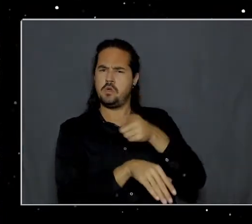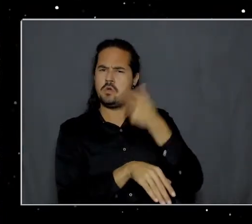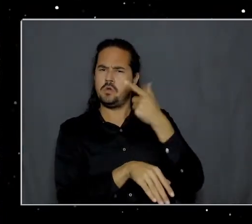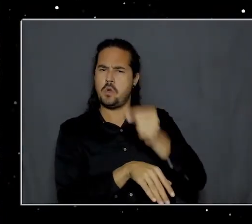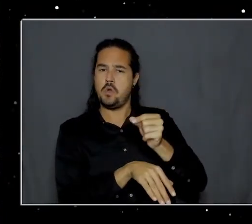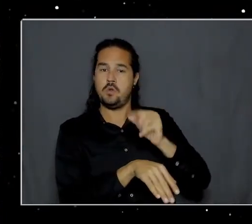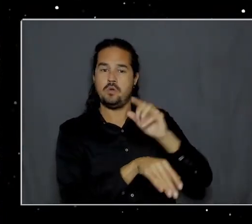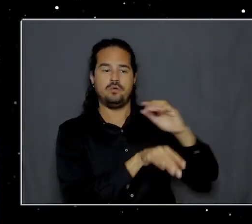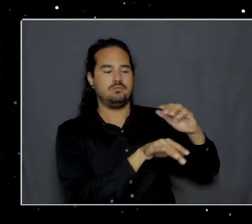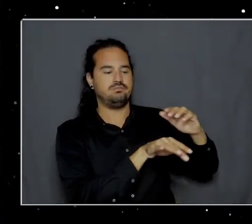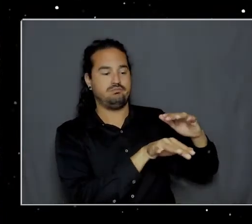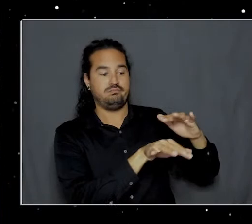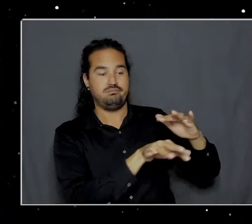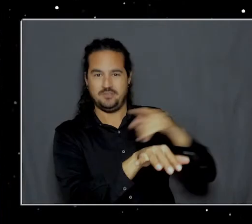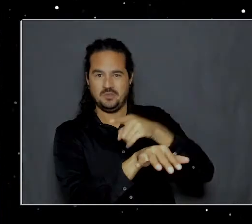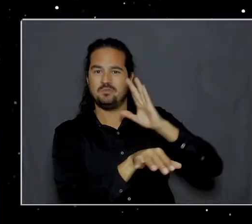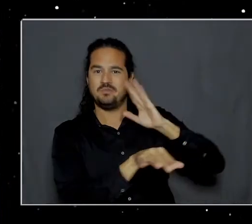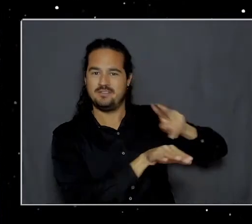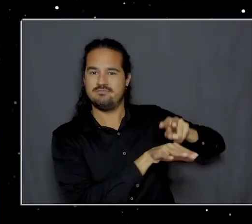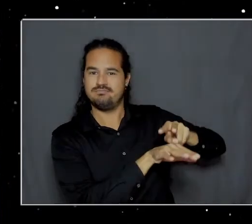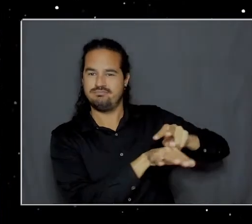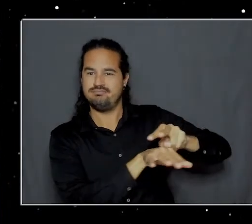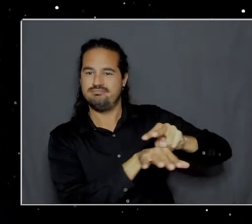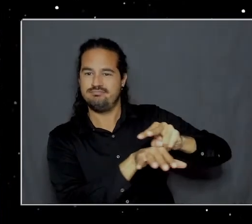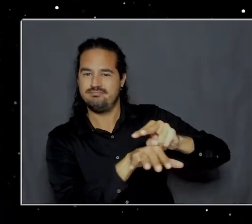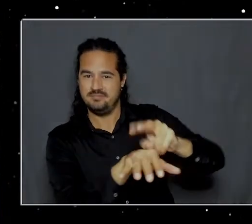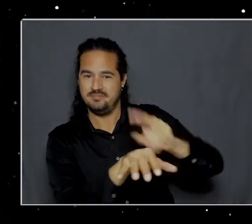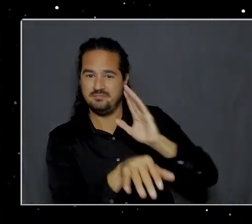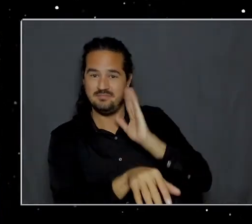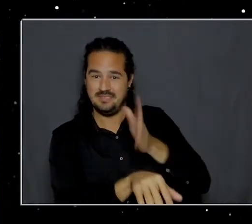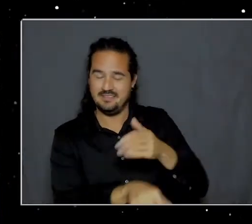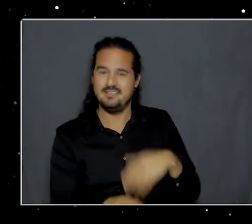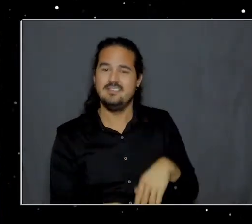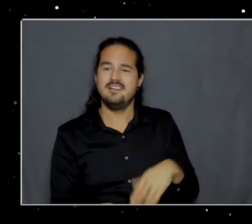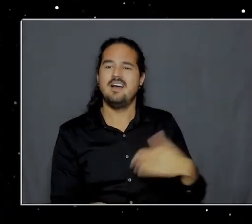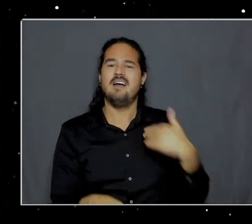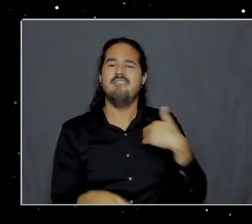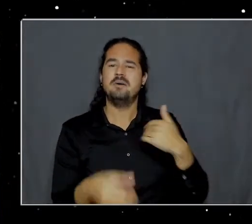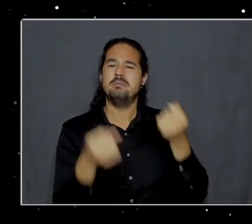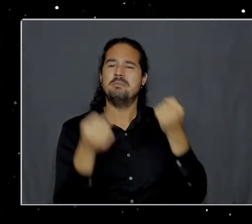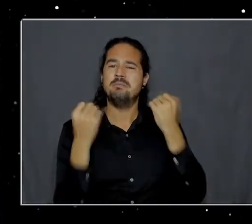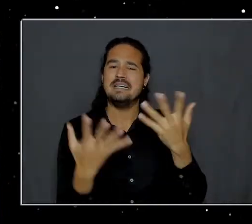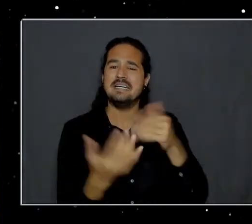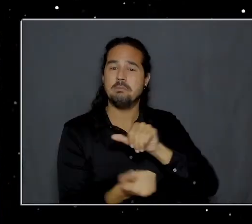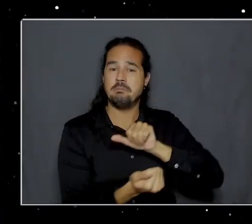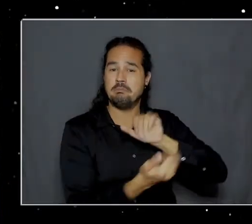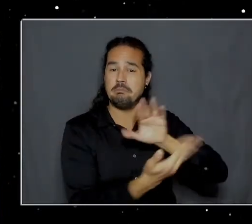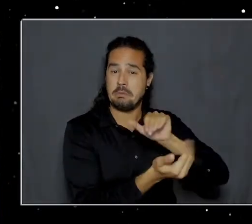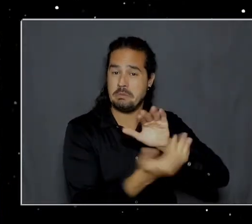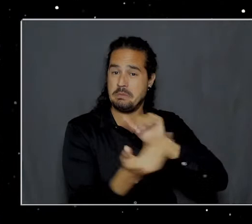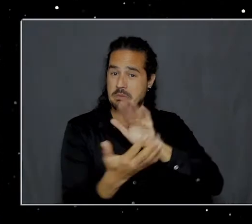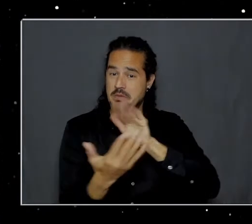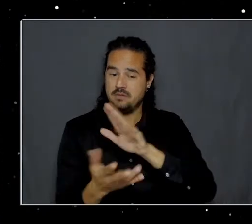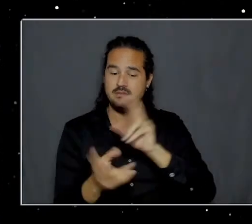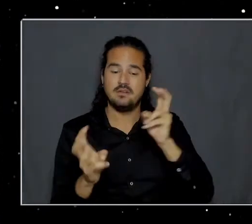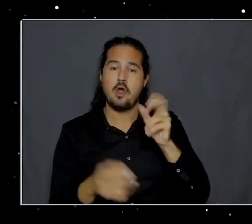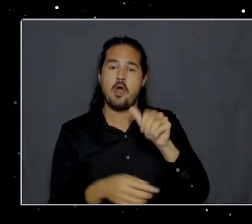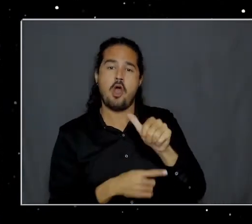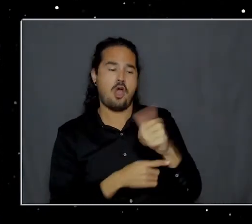WHERE ARE YOU GOING? YOU'RE GOING WHEREVER THE CURRENT'S GOING. AND I WOULD SAY THAT THERE ARE